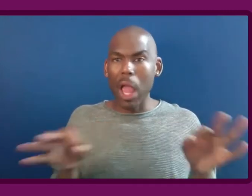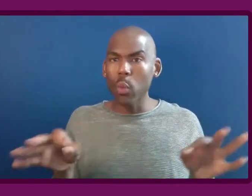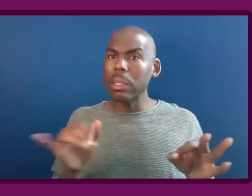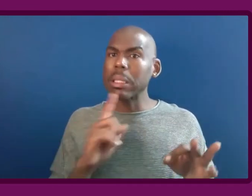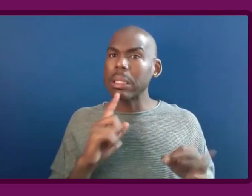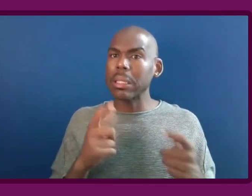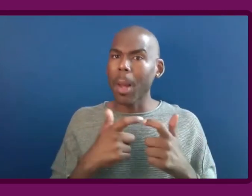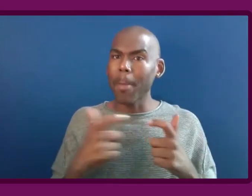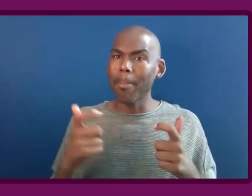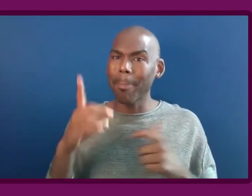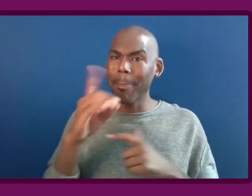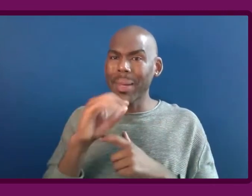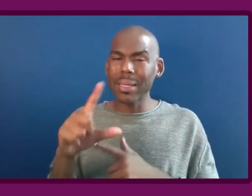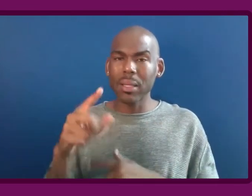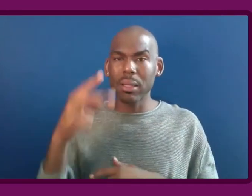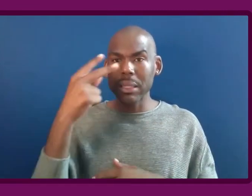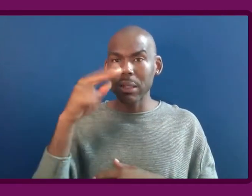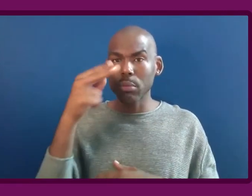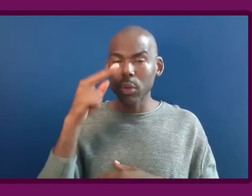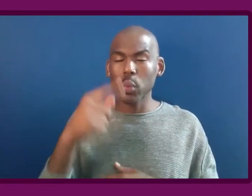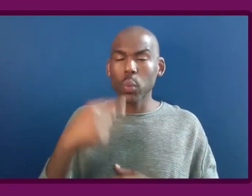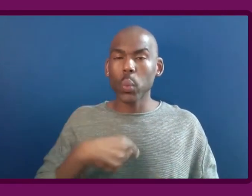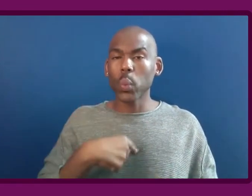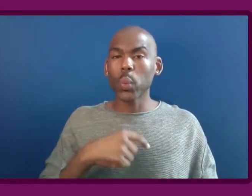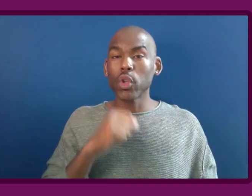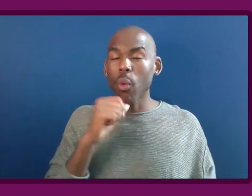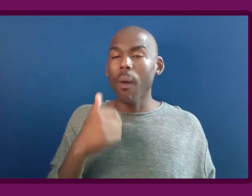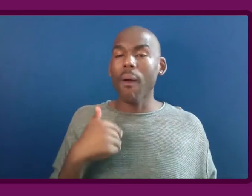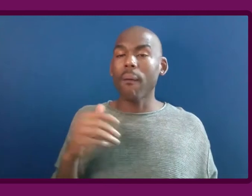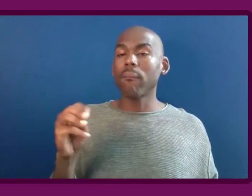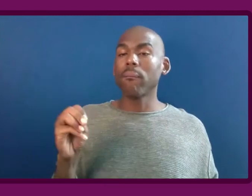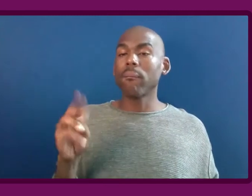which is a very big deal because in Spanish we don't have neutral language like it is in